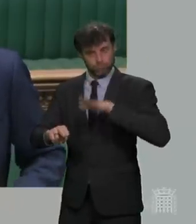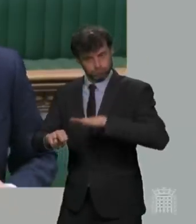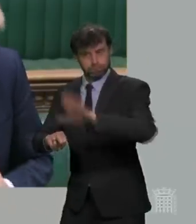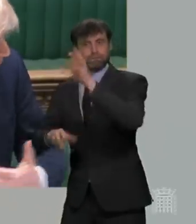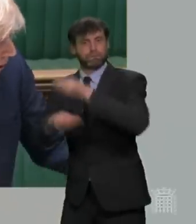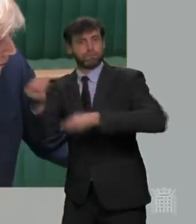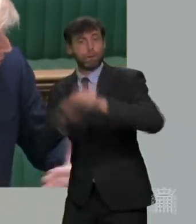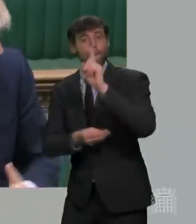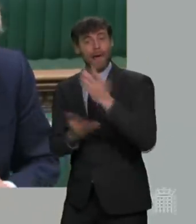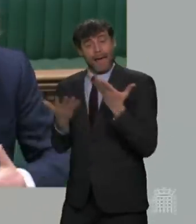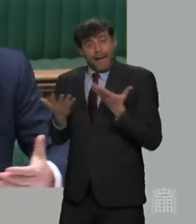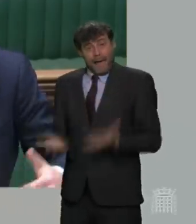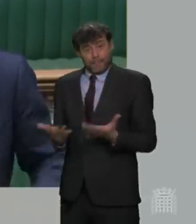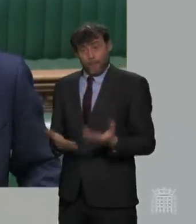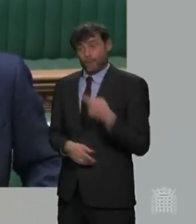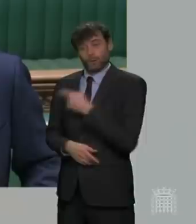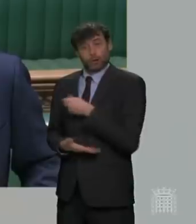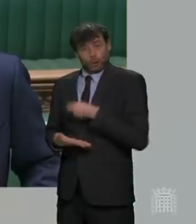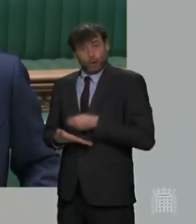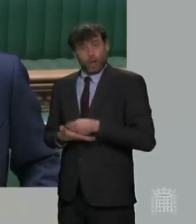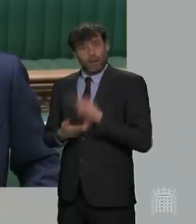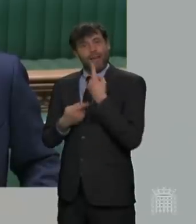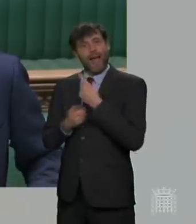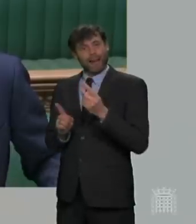the Chancellor has extended furlough and all the other provisions that are necessary.